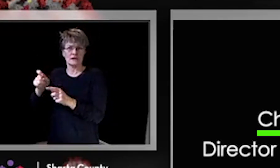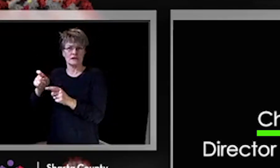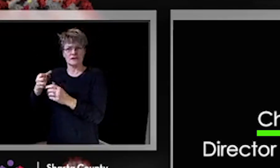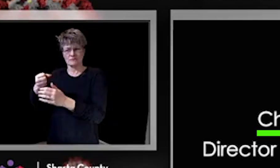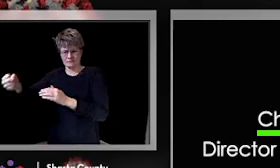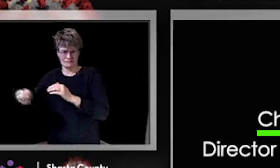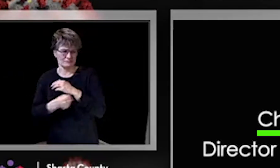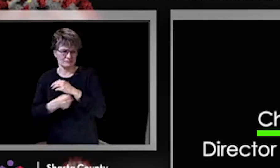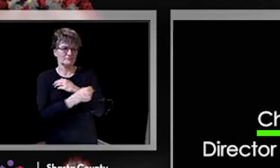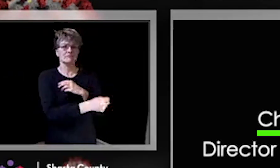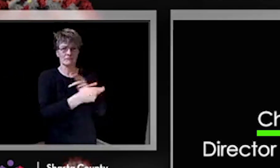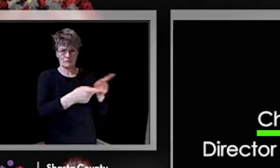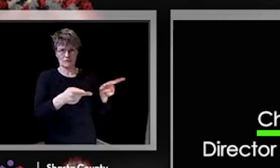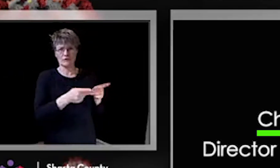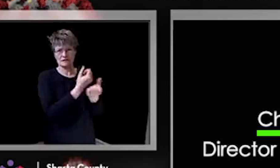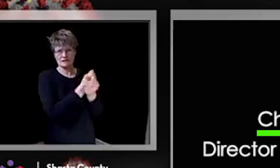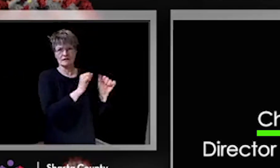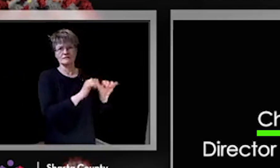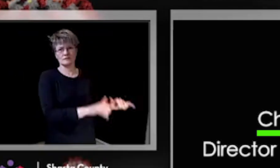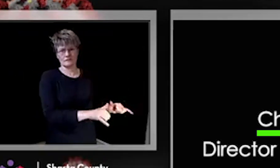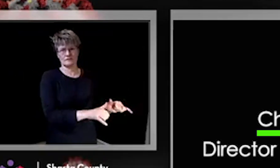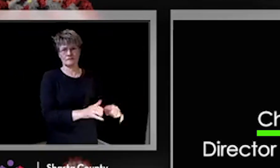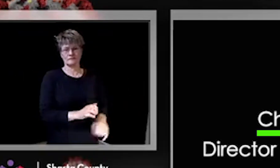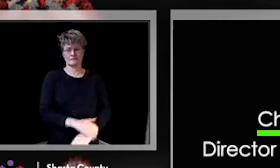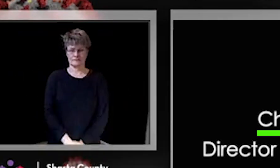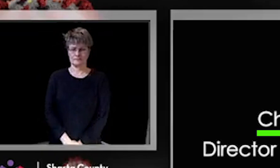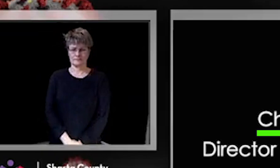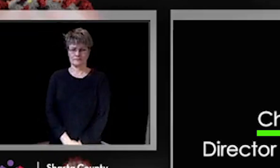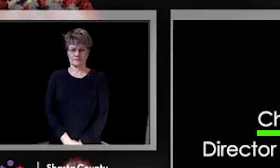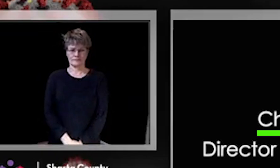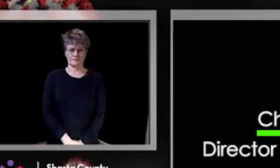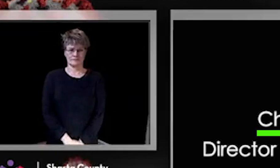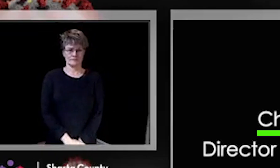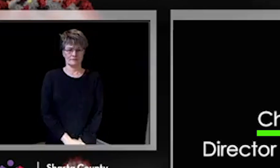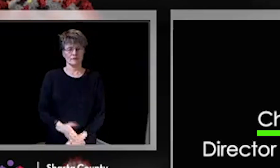to provide case management services to the individuals while they are sheltered, and